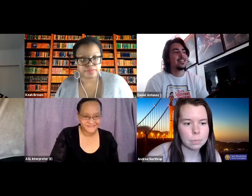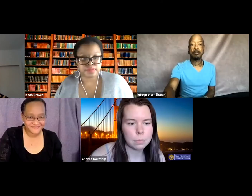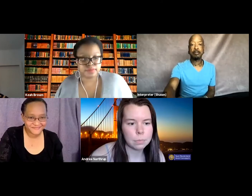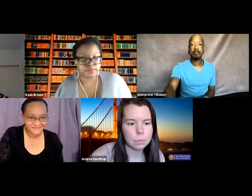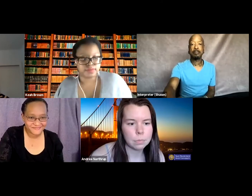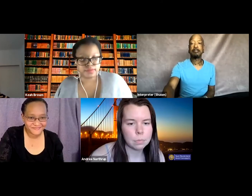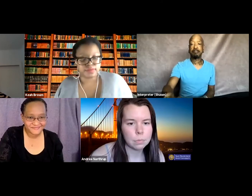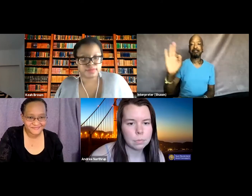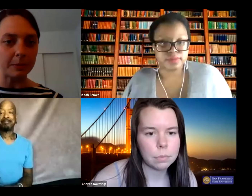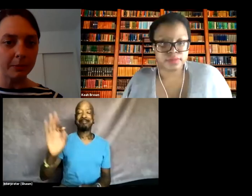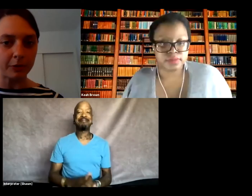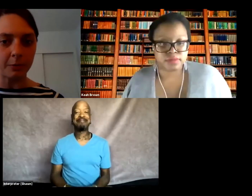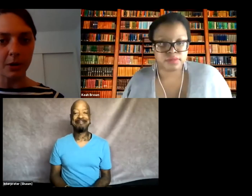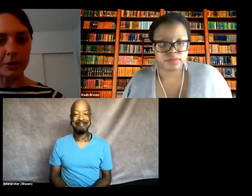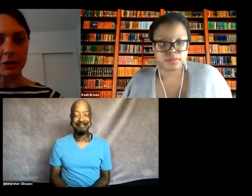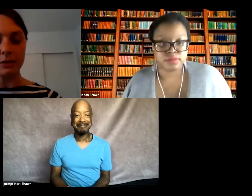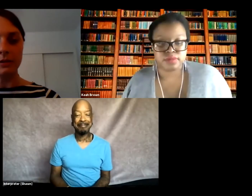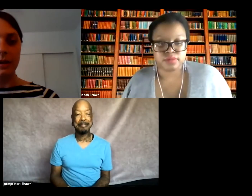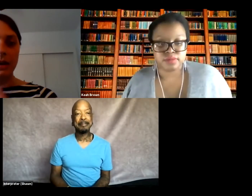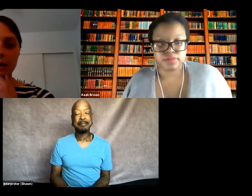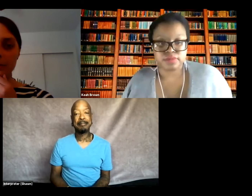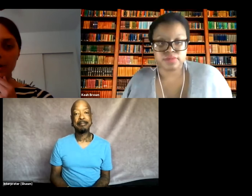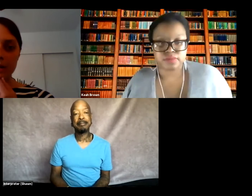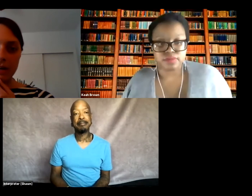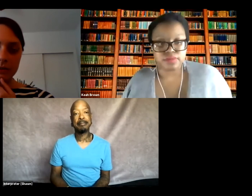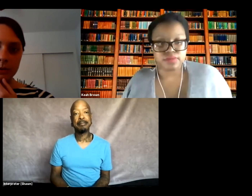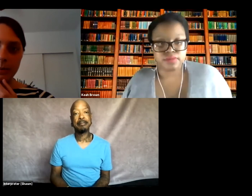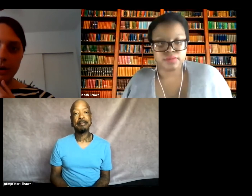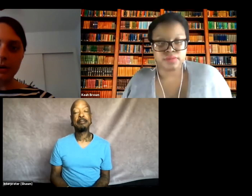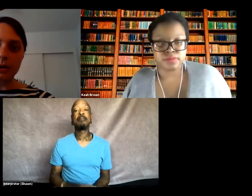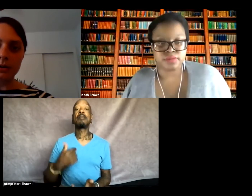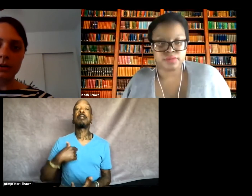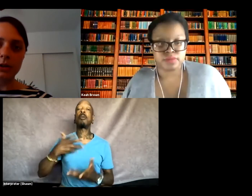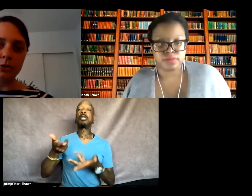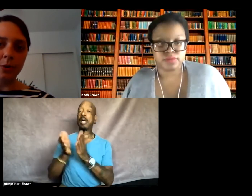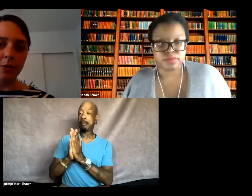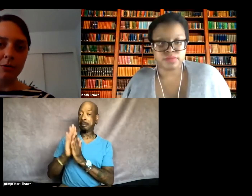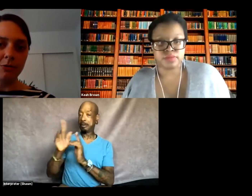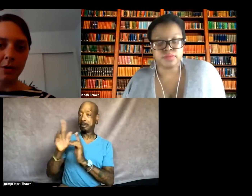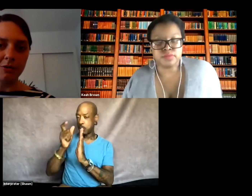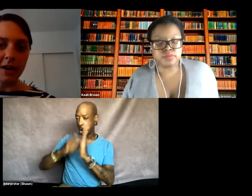actually going to turn it back over to dream for some more questions. Nicole Redding (she/her): But I wanted to ask you about an article that you wrote for